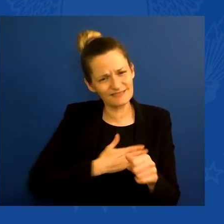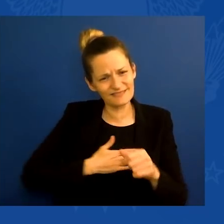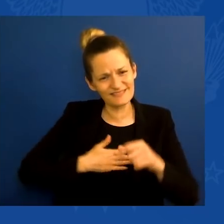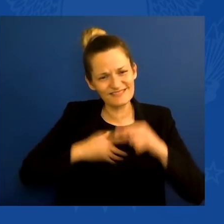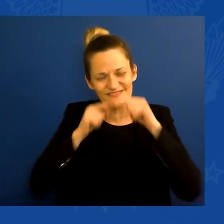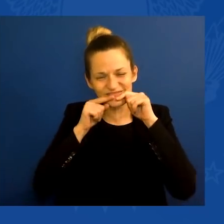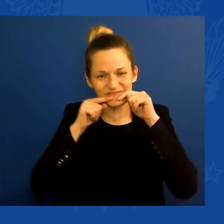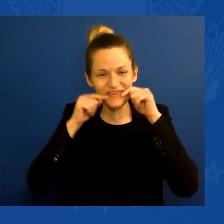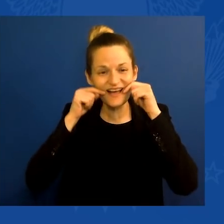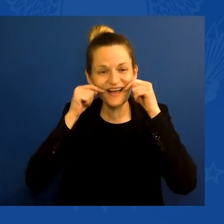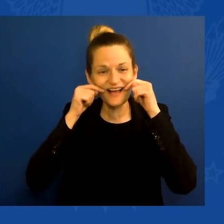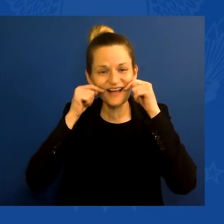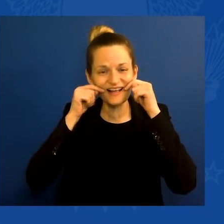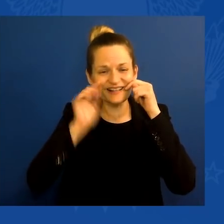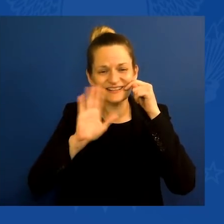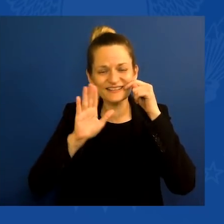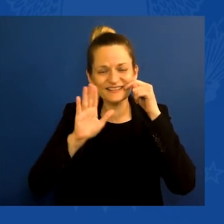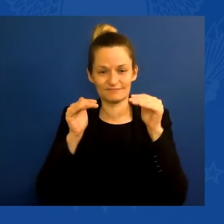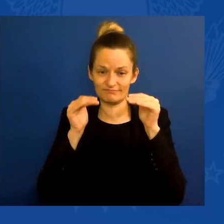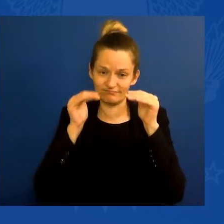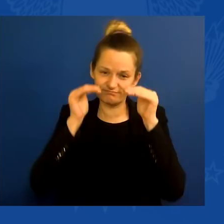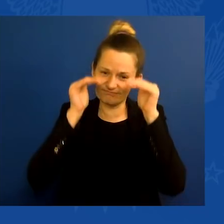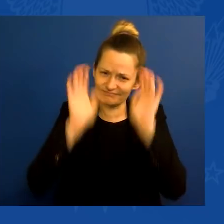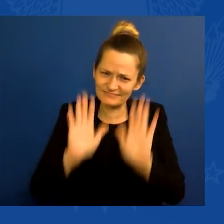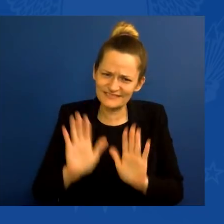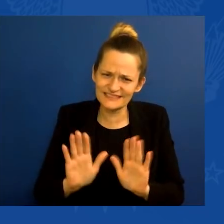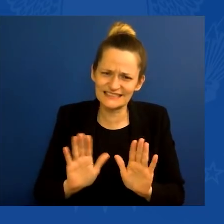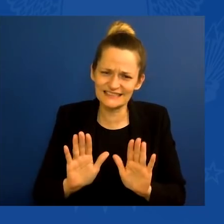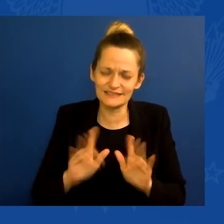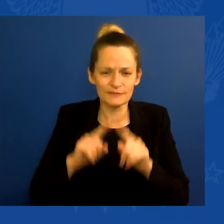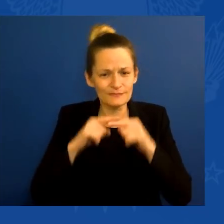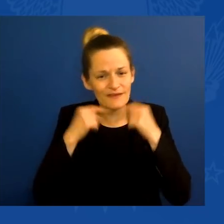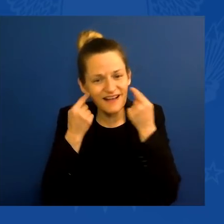And through your pain and your will to find a purpose